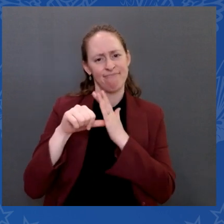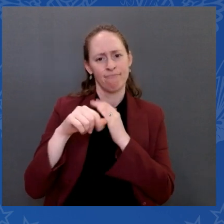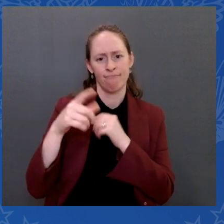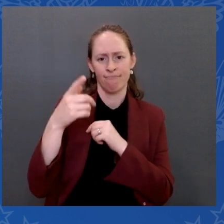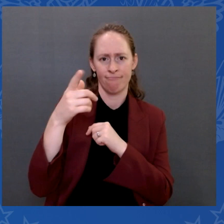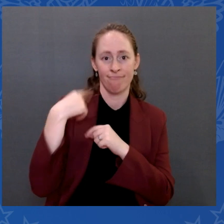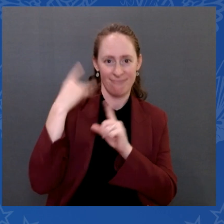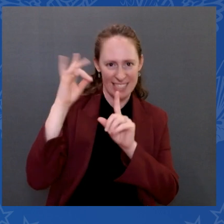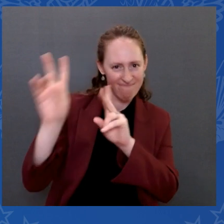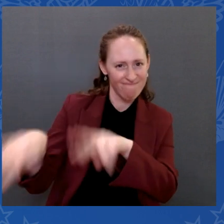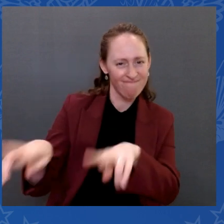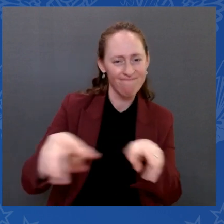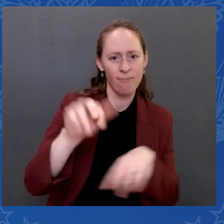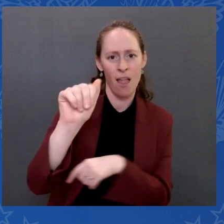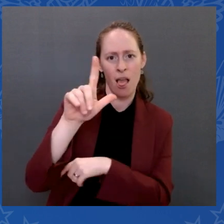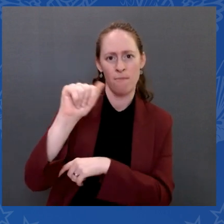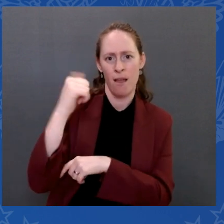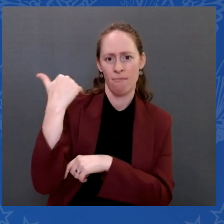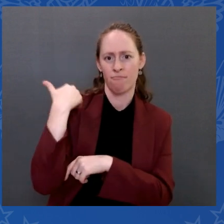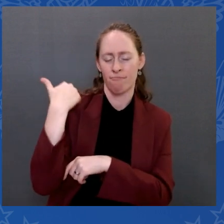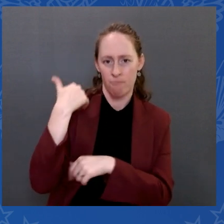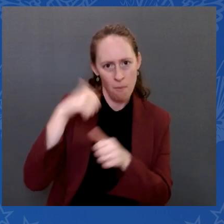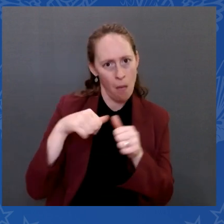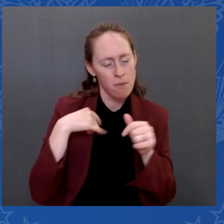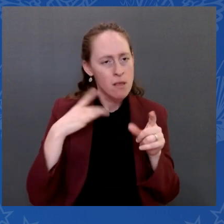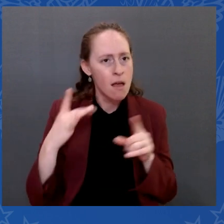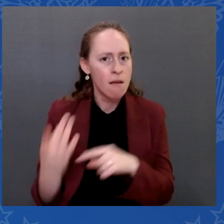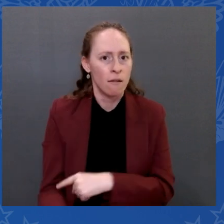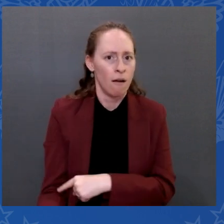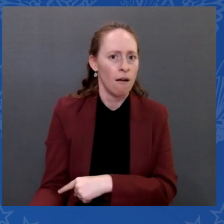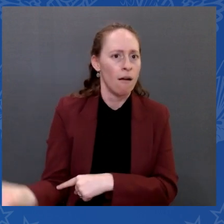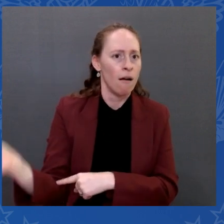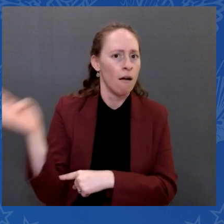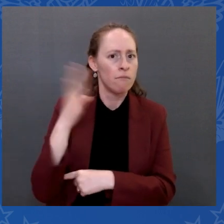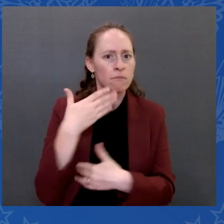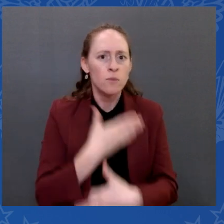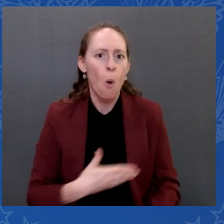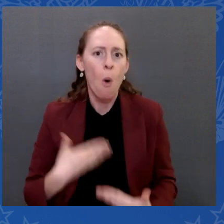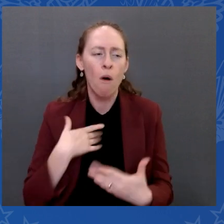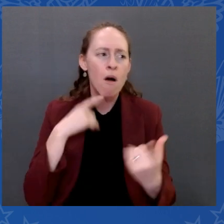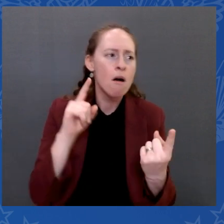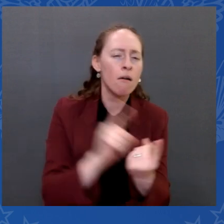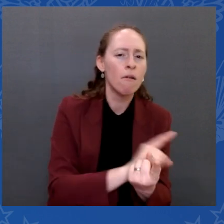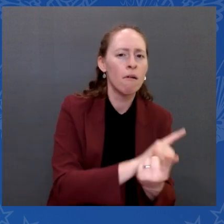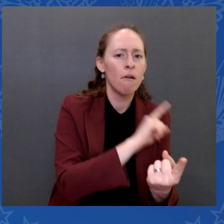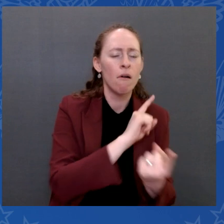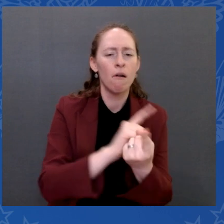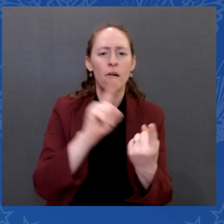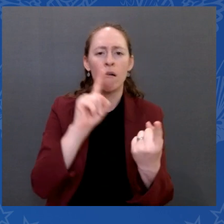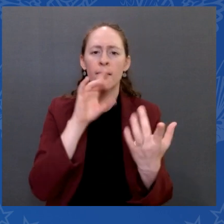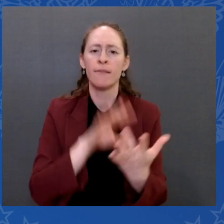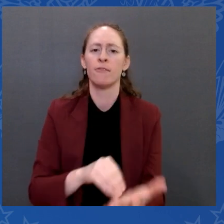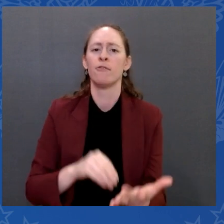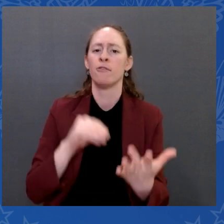And I think they really, really take this work seriously. And so how does passing this legislation now --